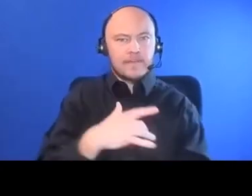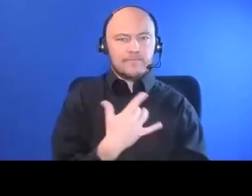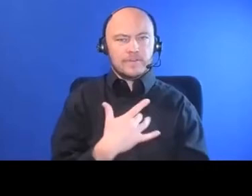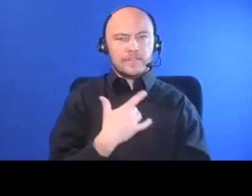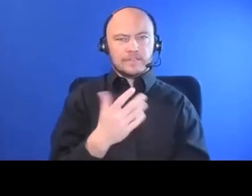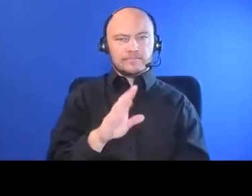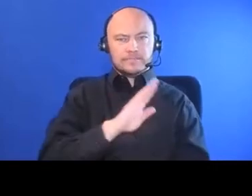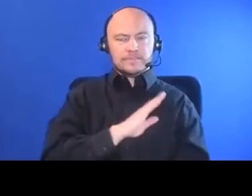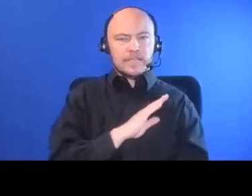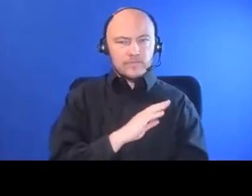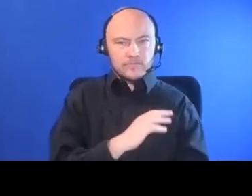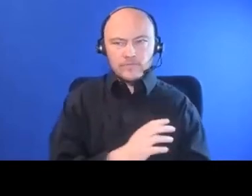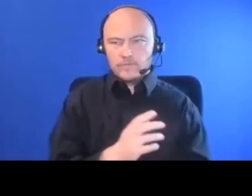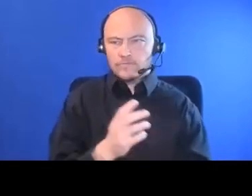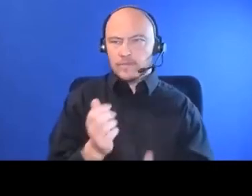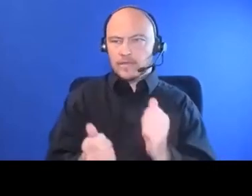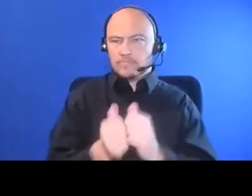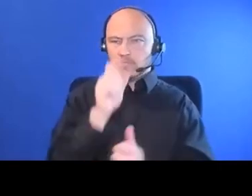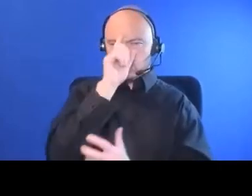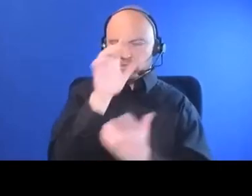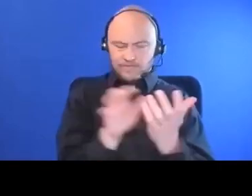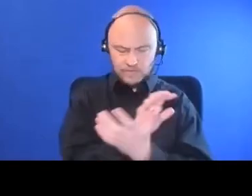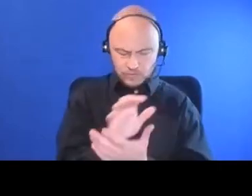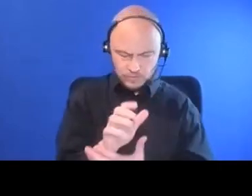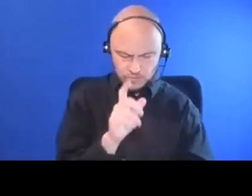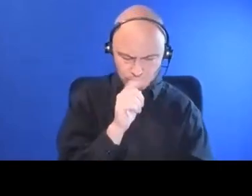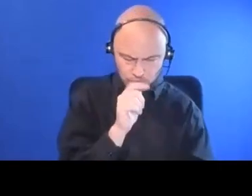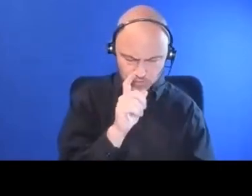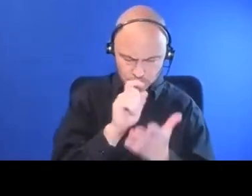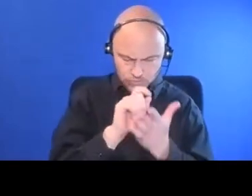about which me I was going to be able to be.